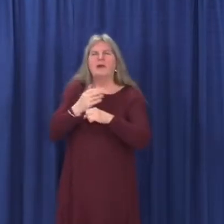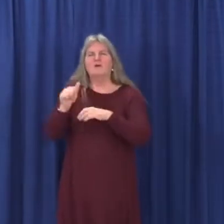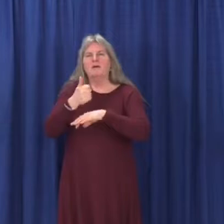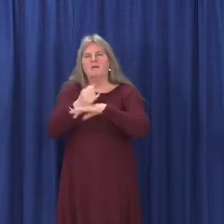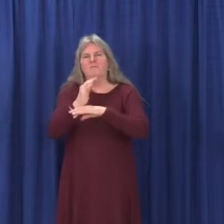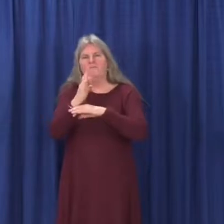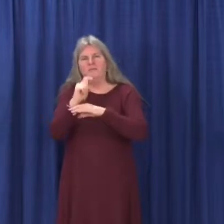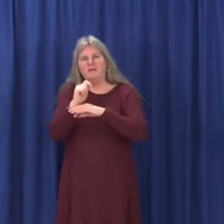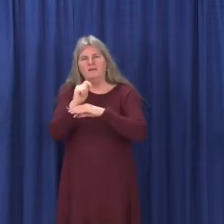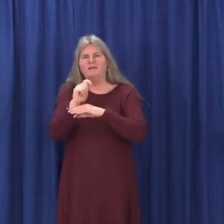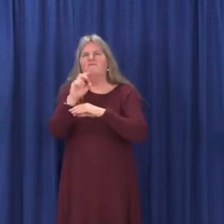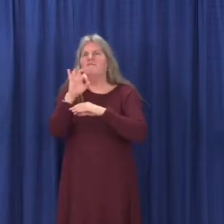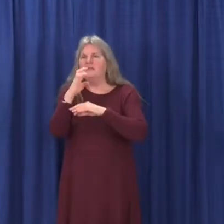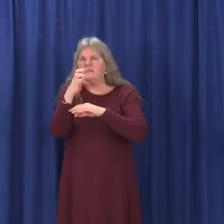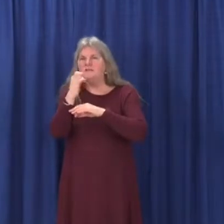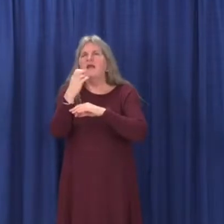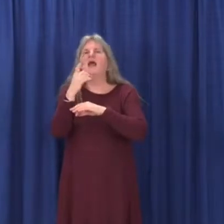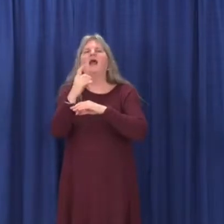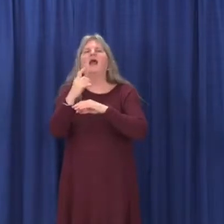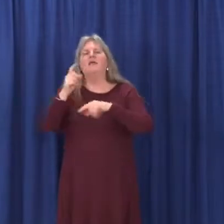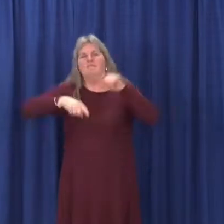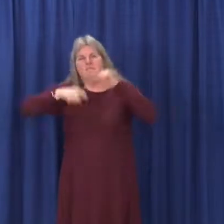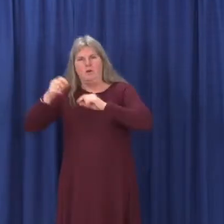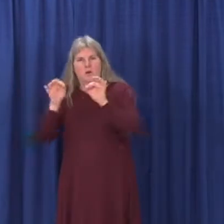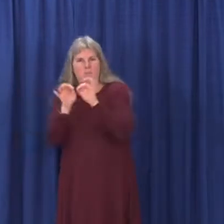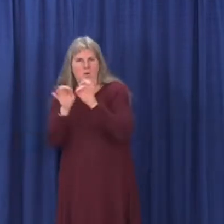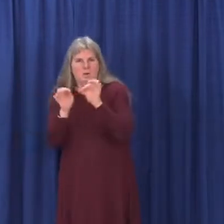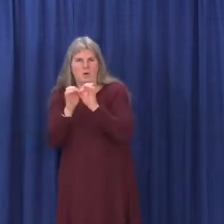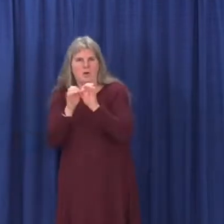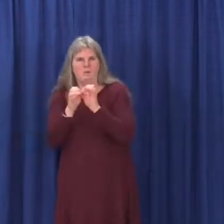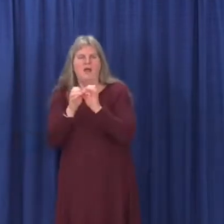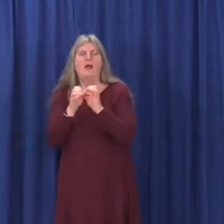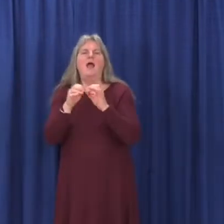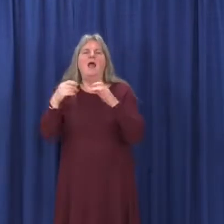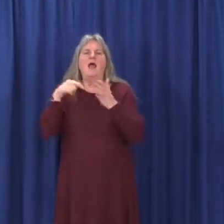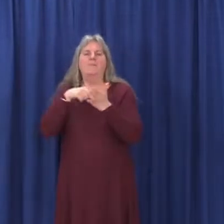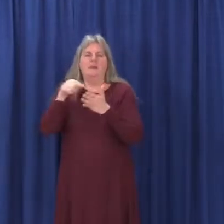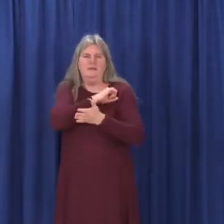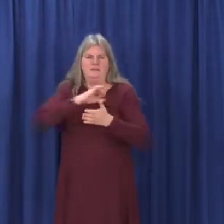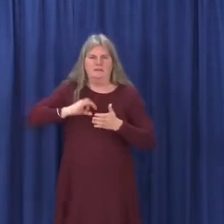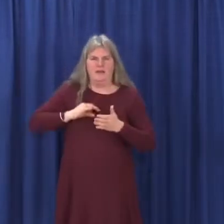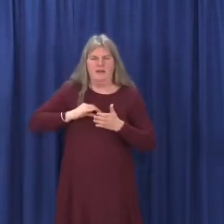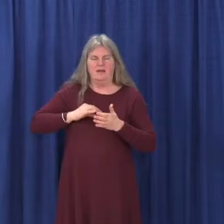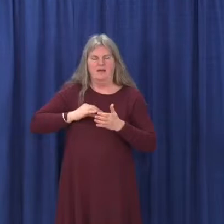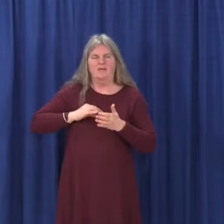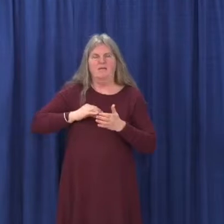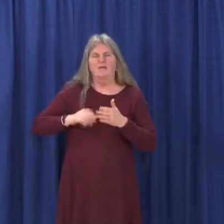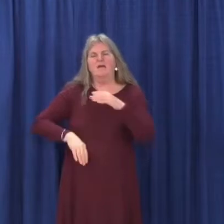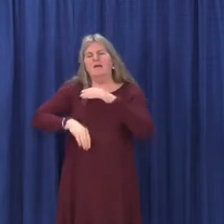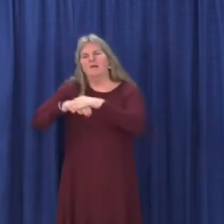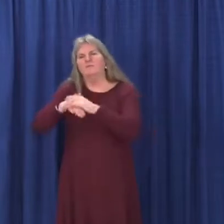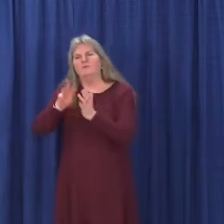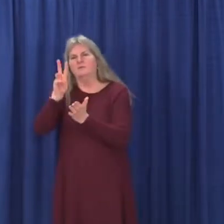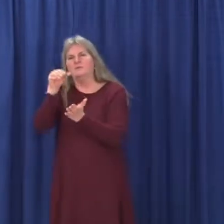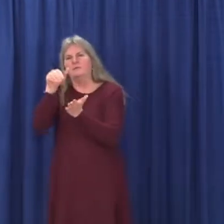including payroll and up to $60,000 to the point of breakeven. And additionally,